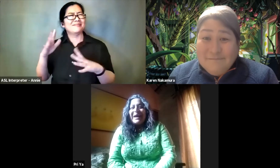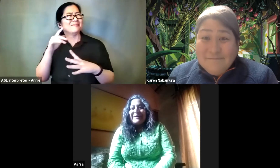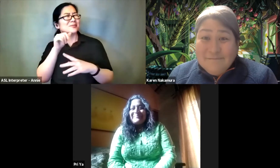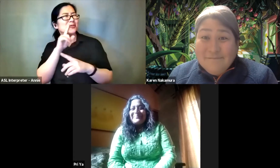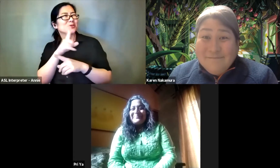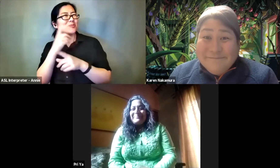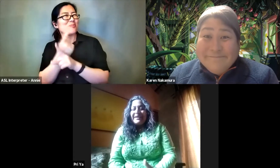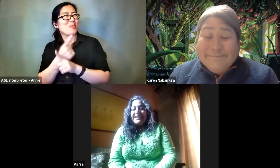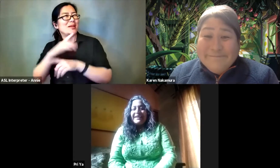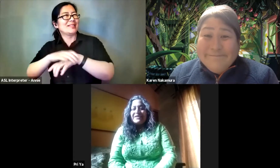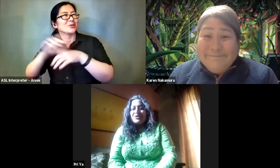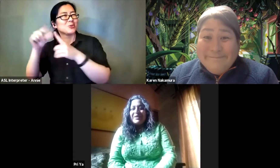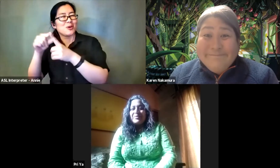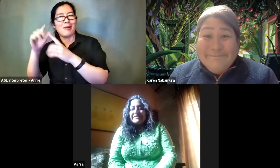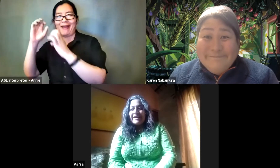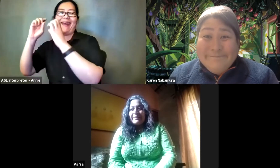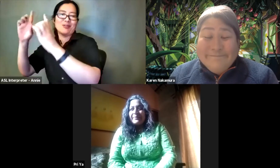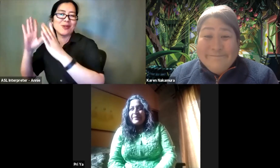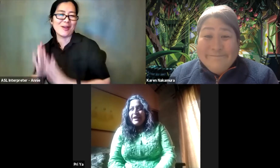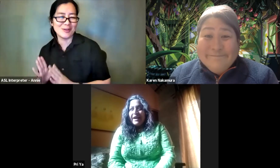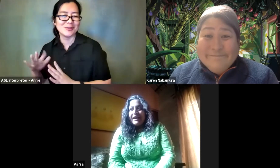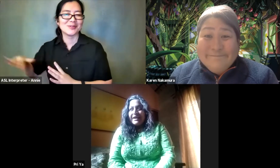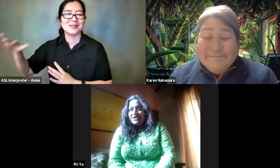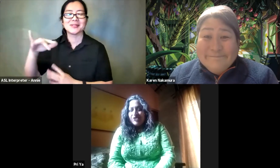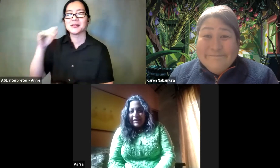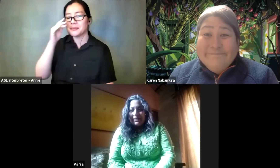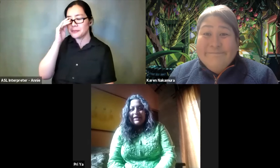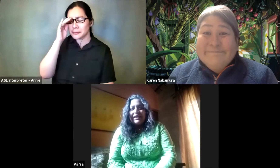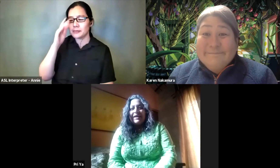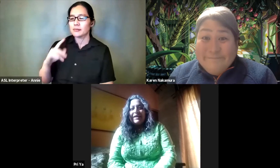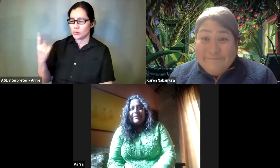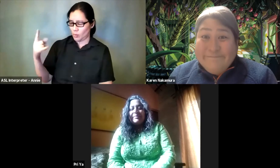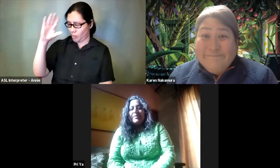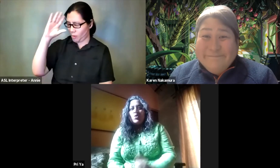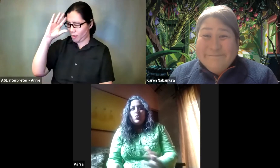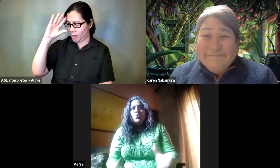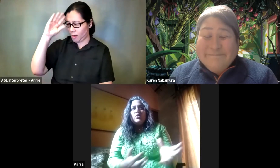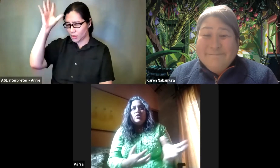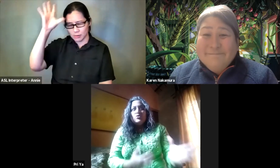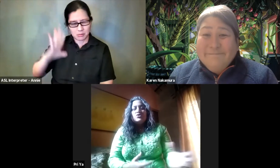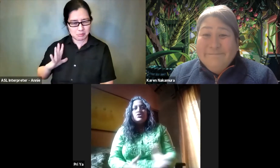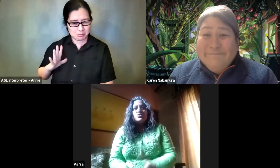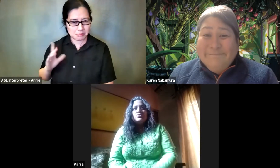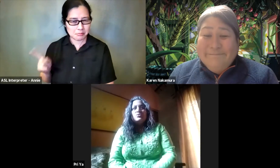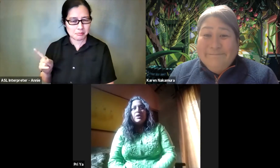Priya Ramasubban: But, so there was. Priya Ramasubban: A gentleman who used to.